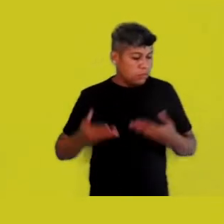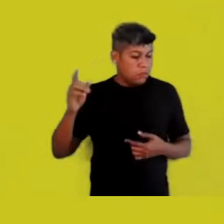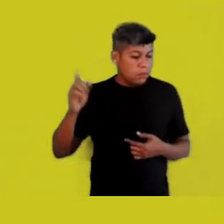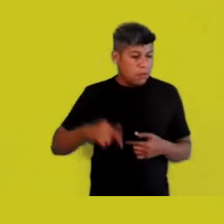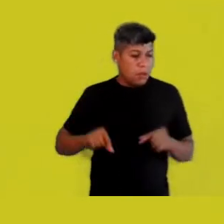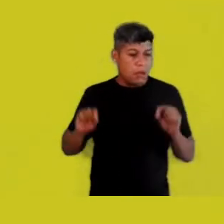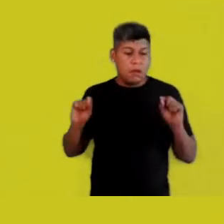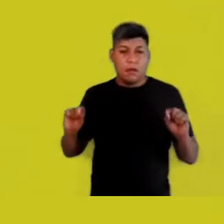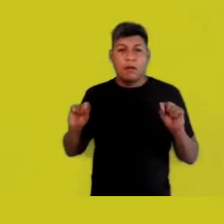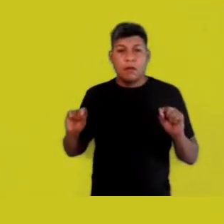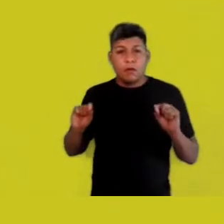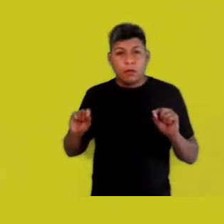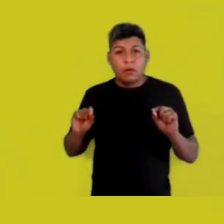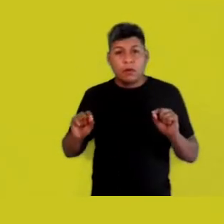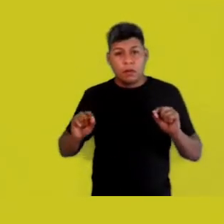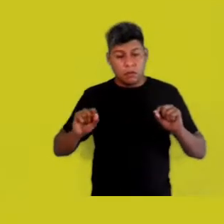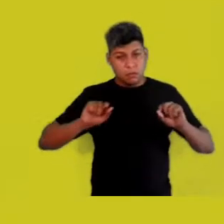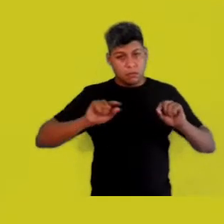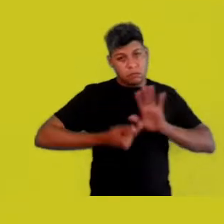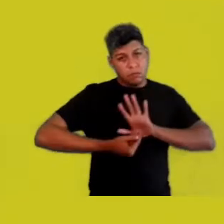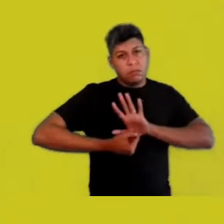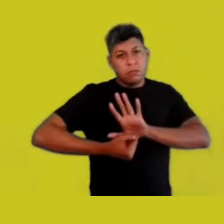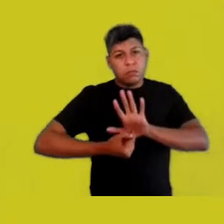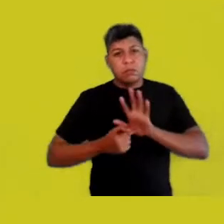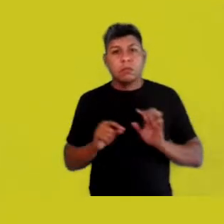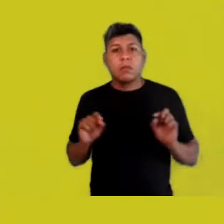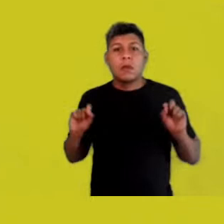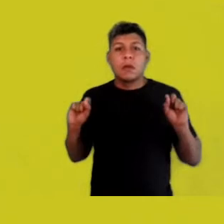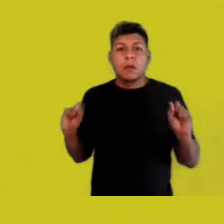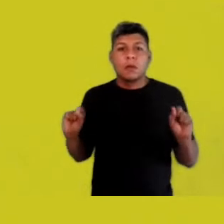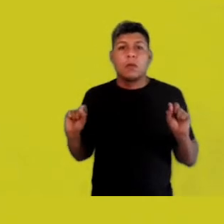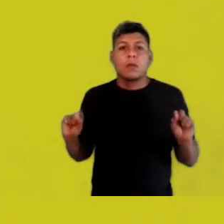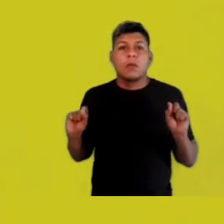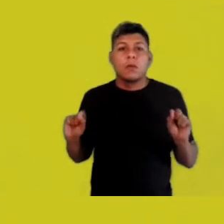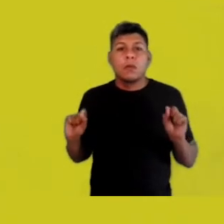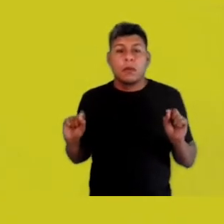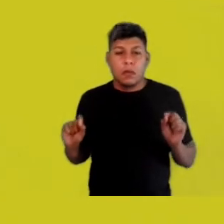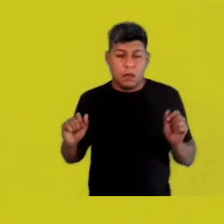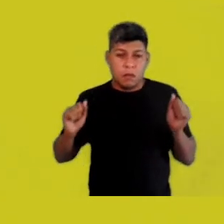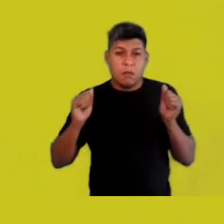a tectonic plaque of wishing powers in communication